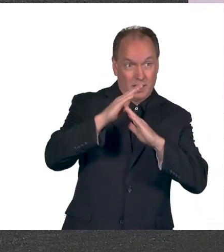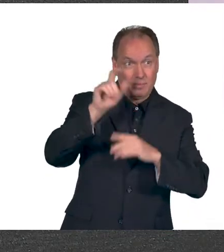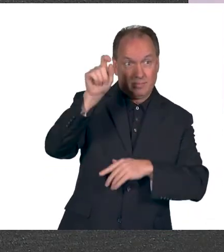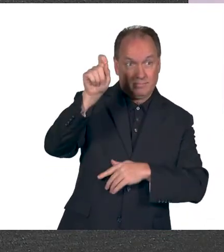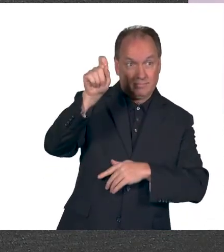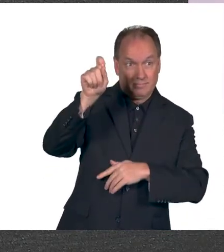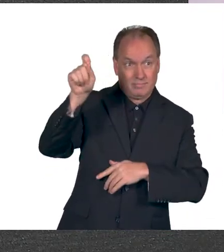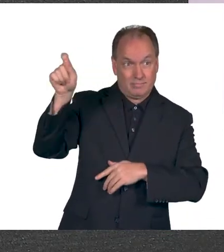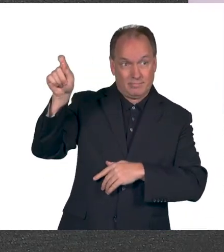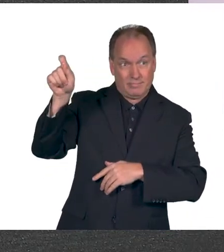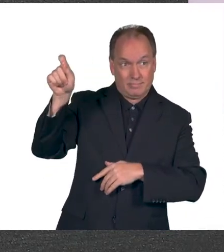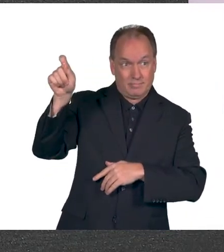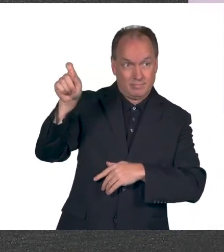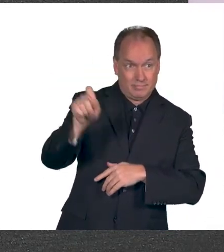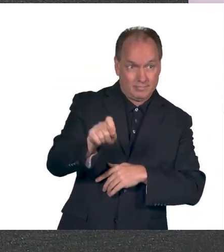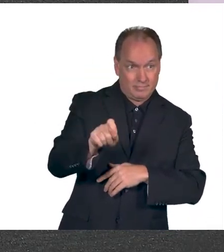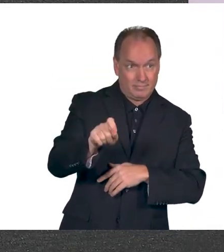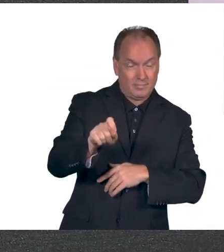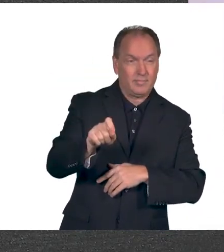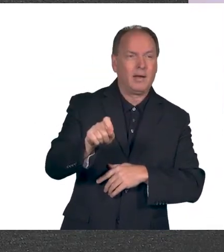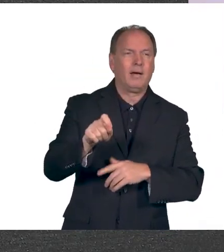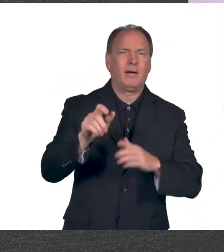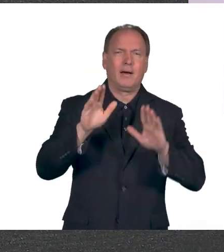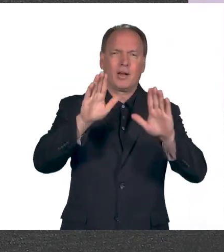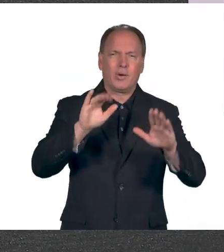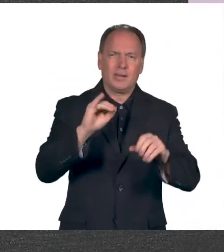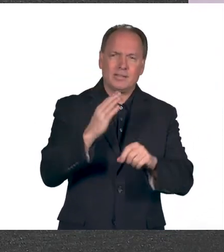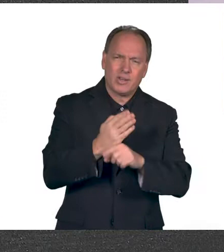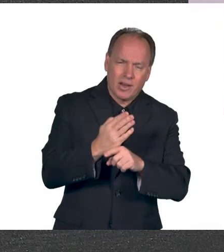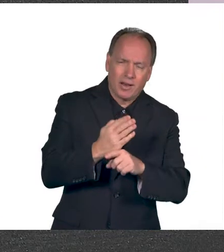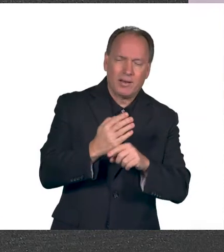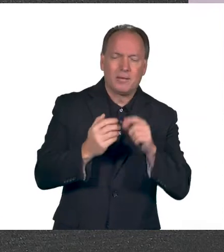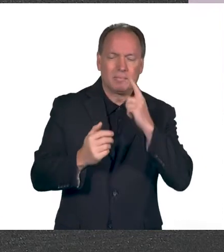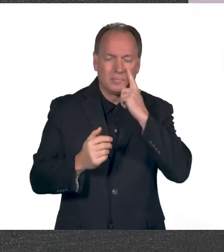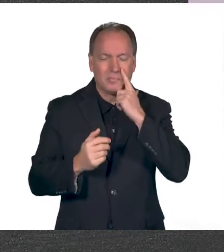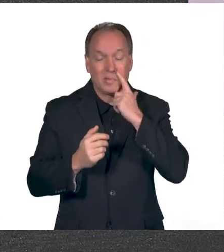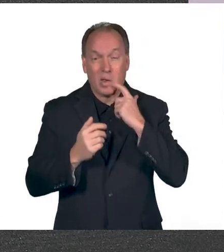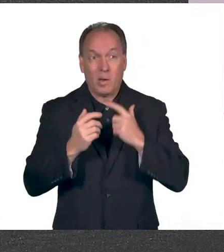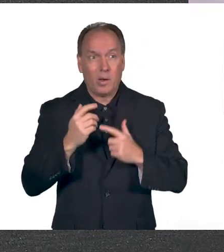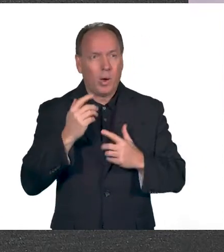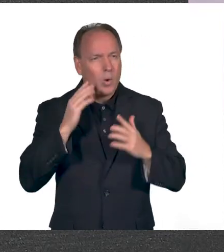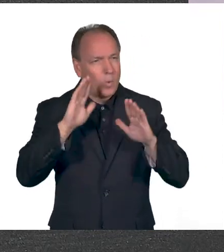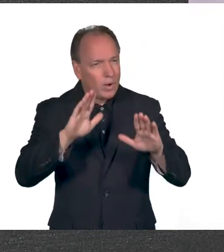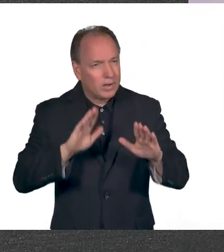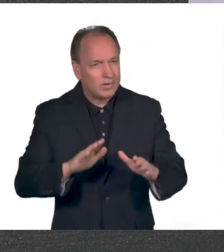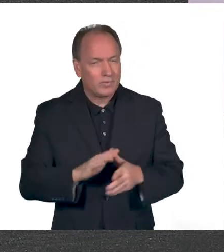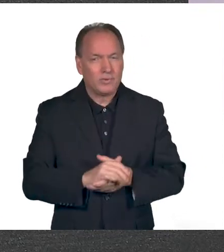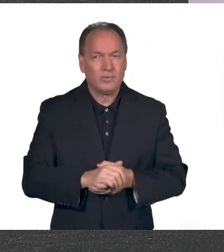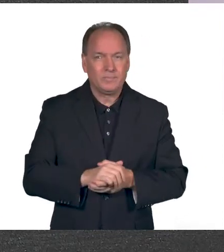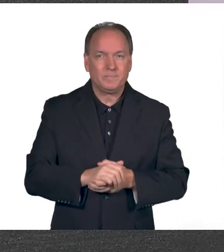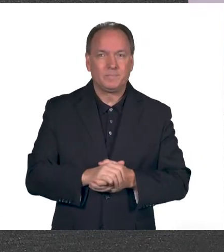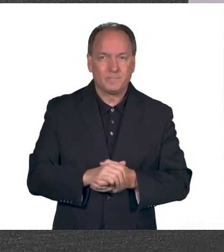Slide over slant down. Great job! Wonderful!